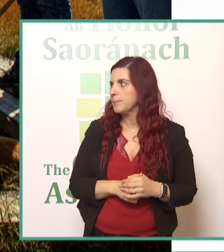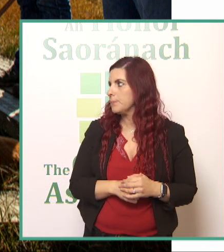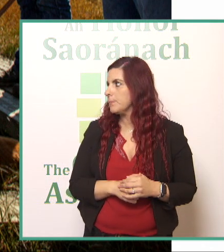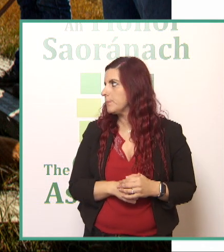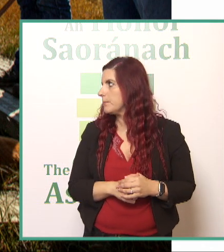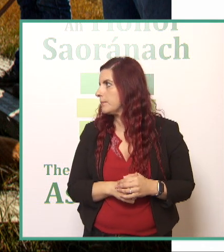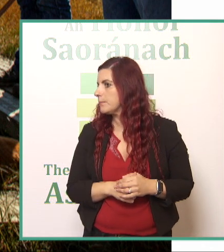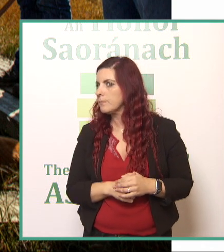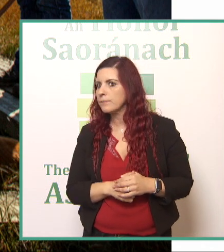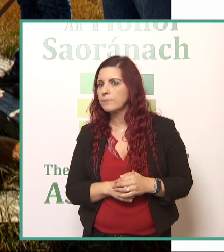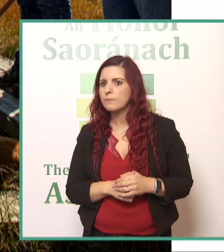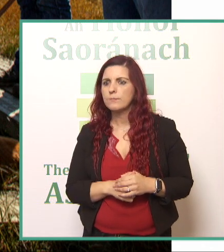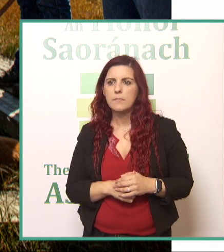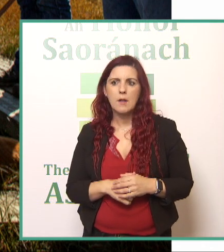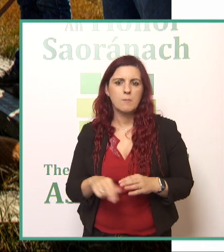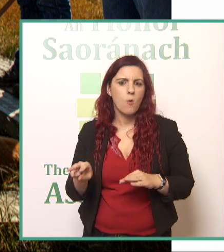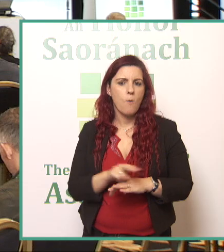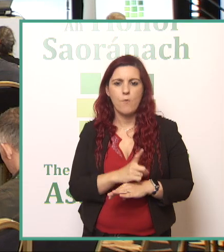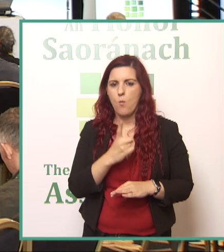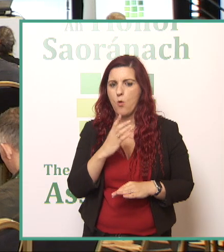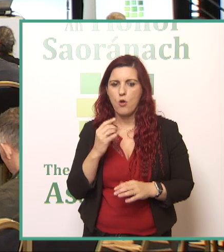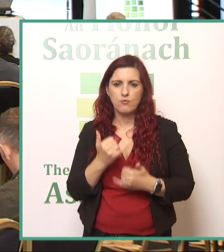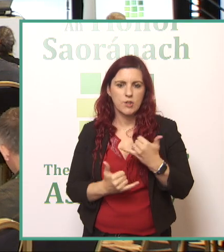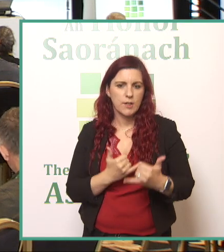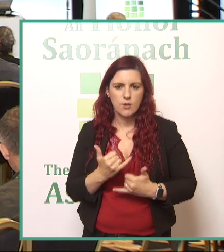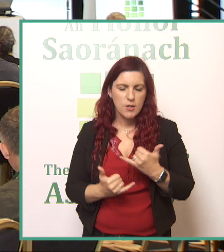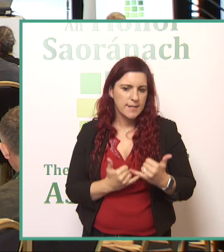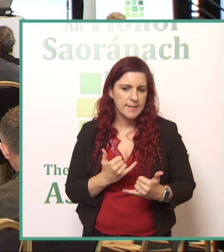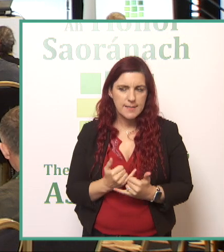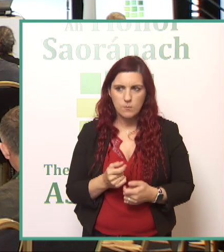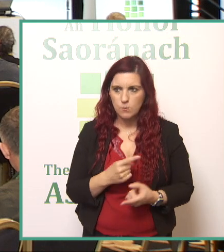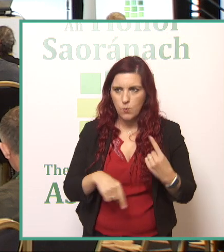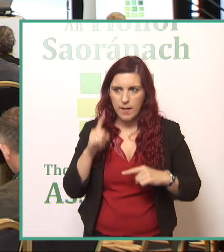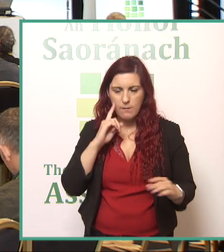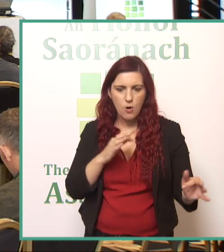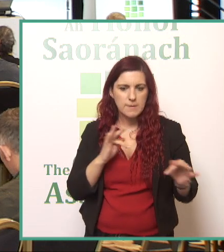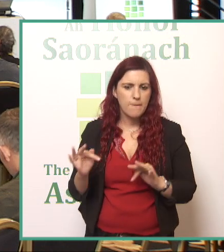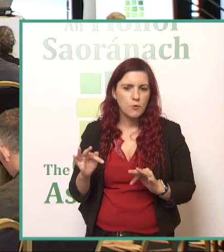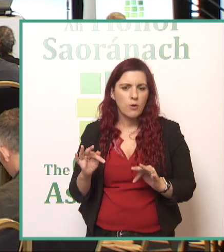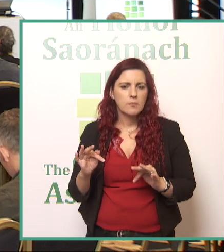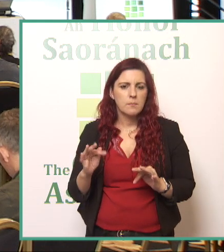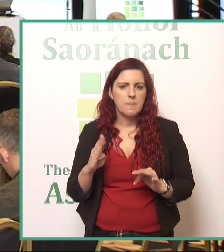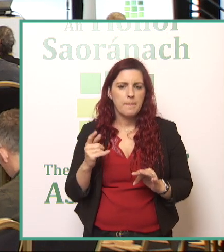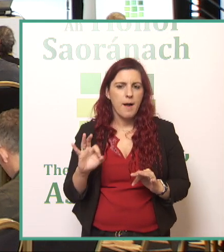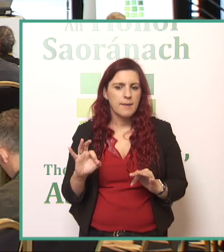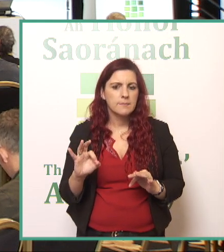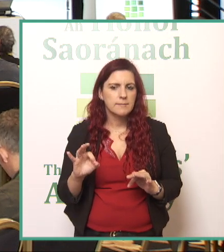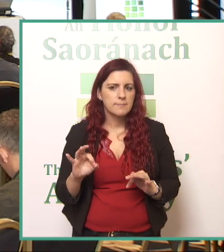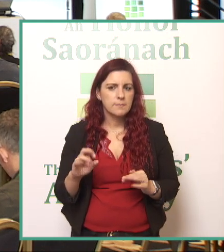in over a century, we've we've looked after the debug we've used it.